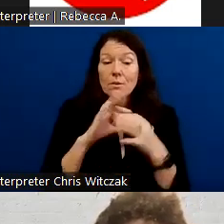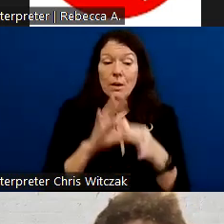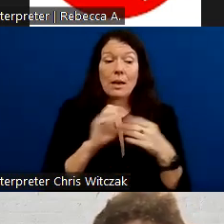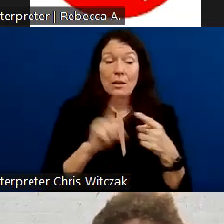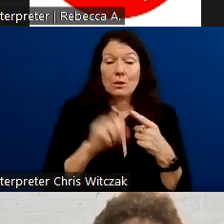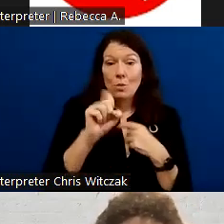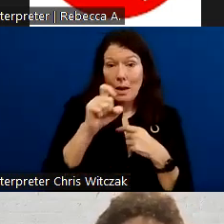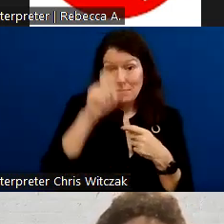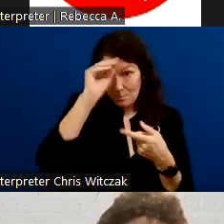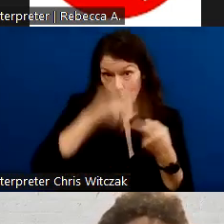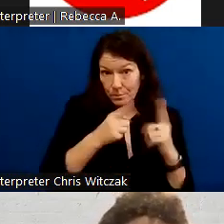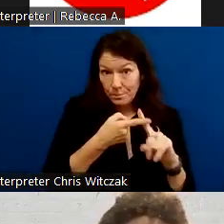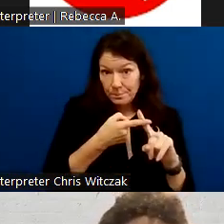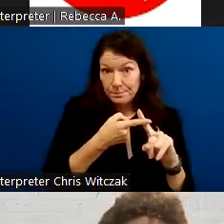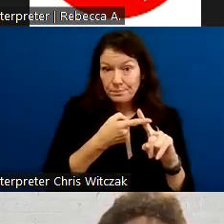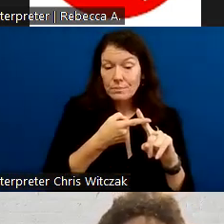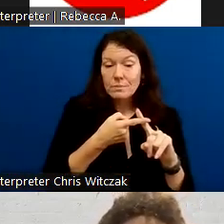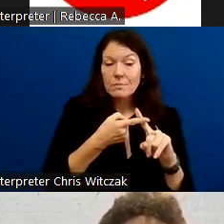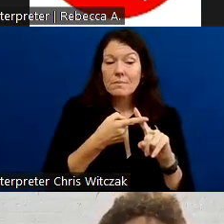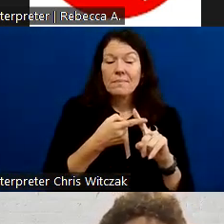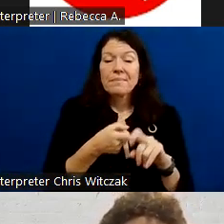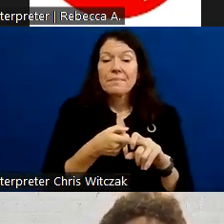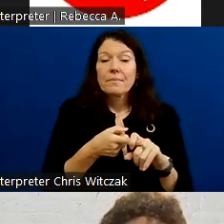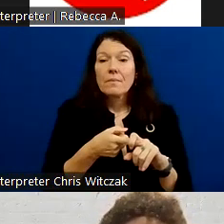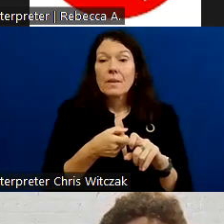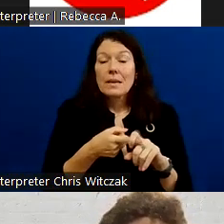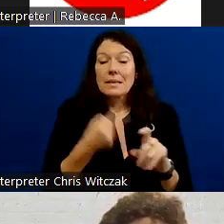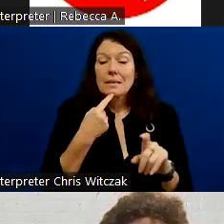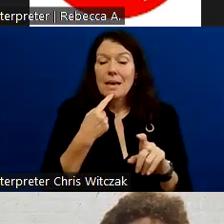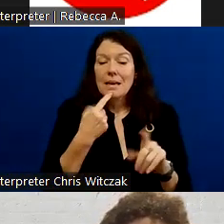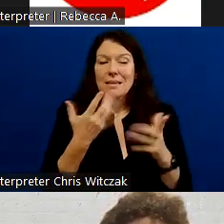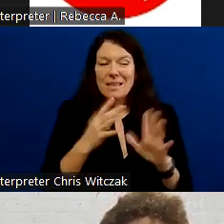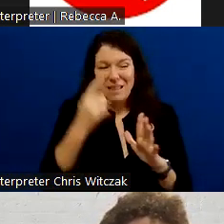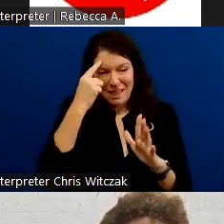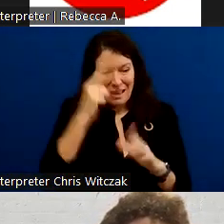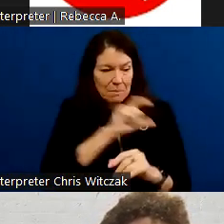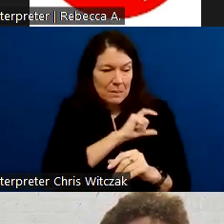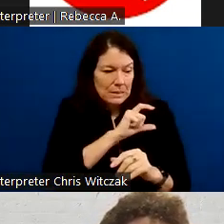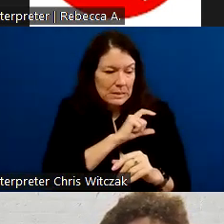ongoing targeting of her stating that she doesn't think police or judge will take her